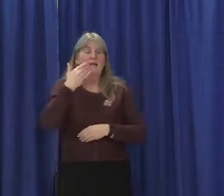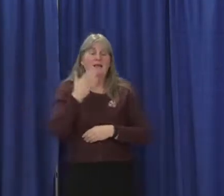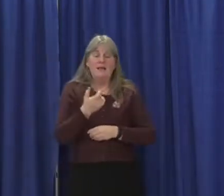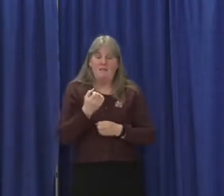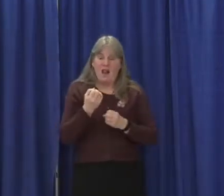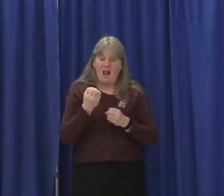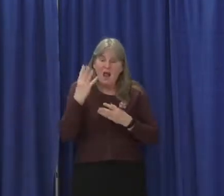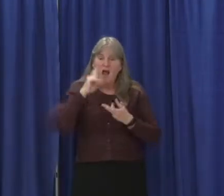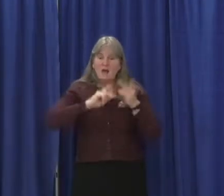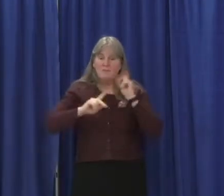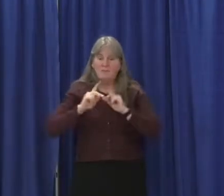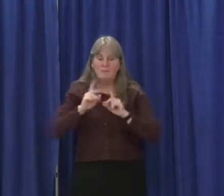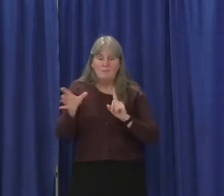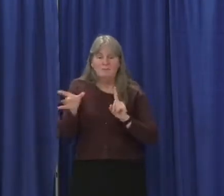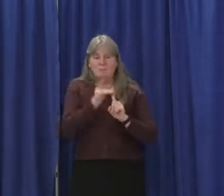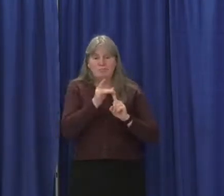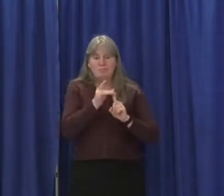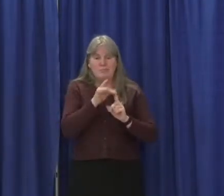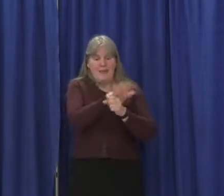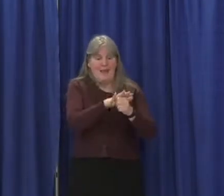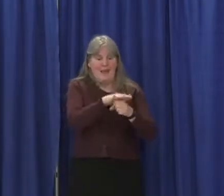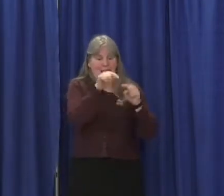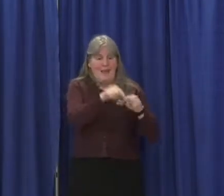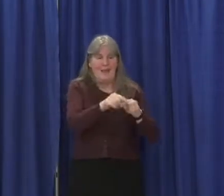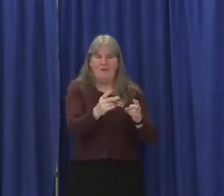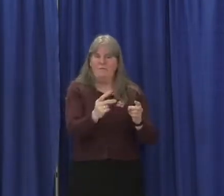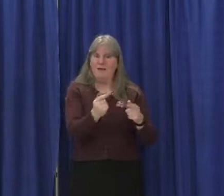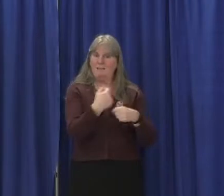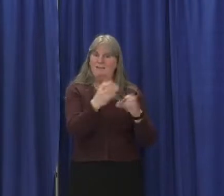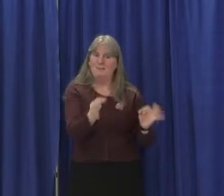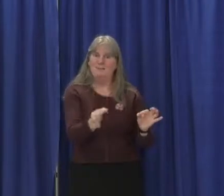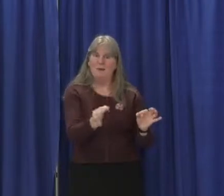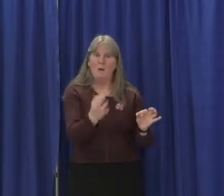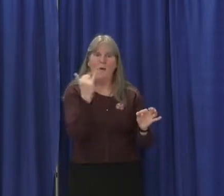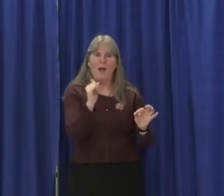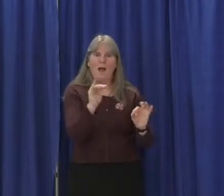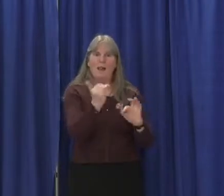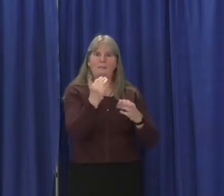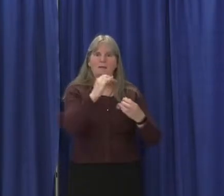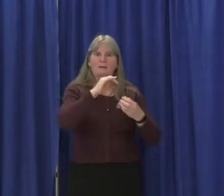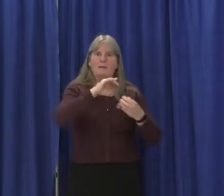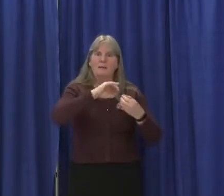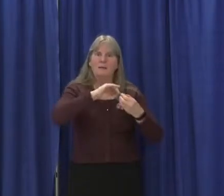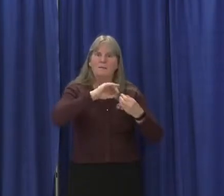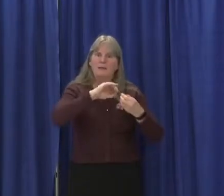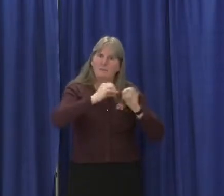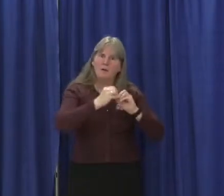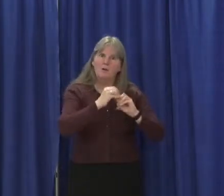people infected, we need to do that rapidly and this is the appropriate system for that type of surveillance, for that